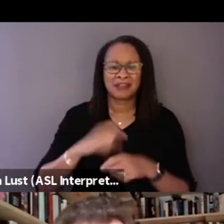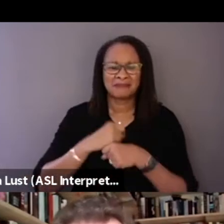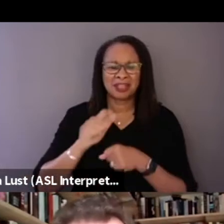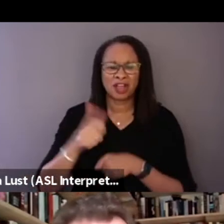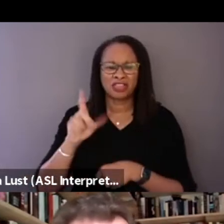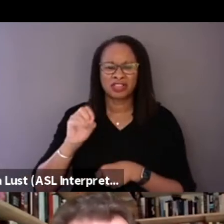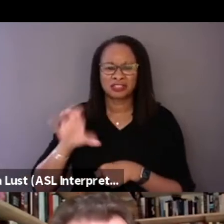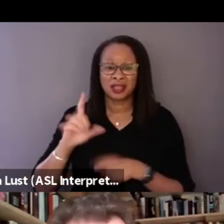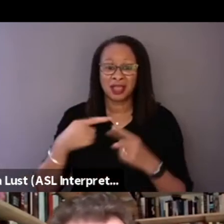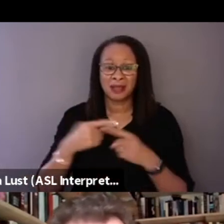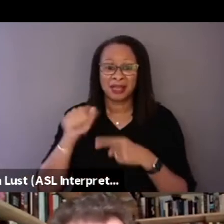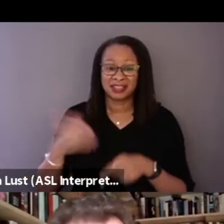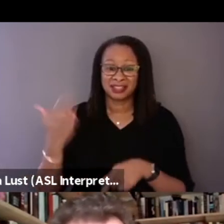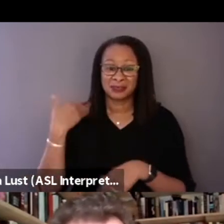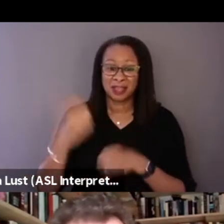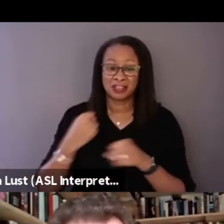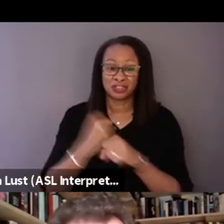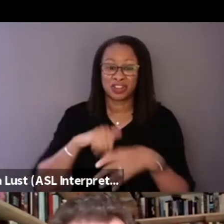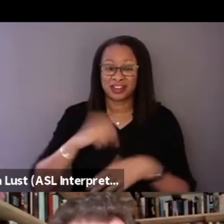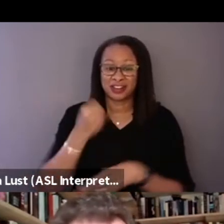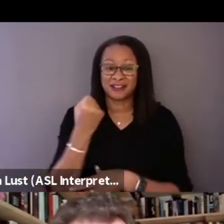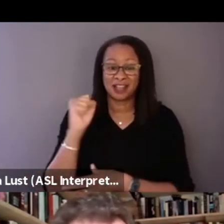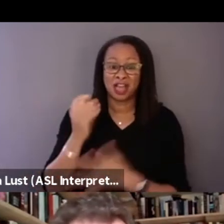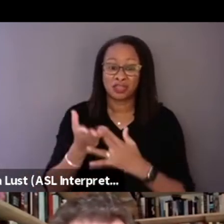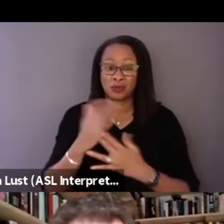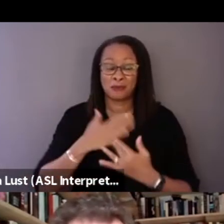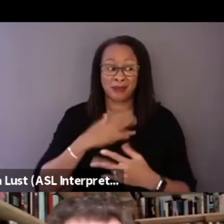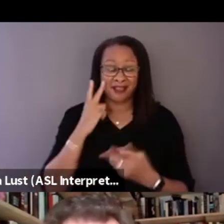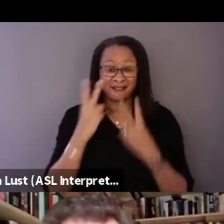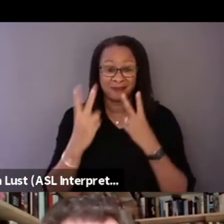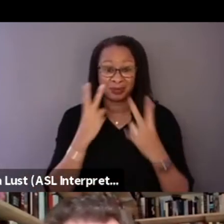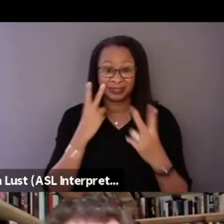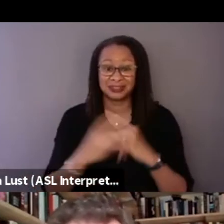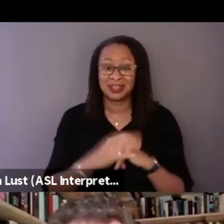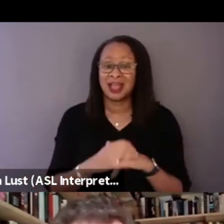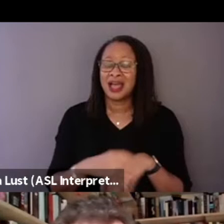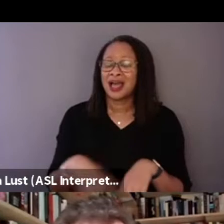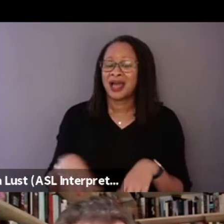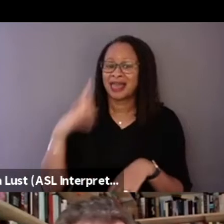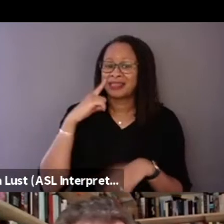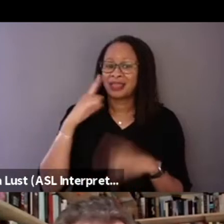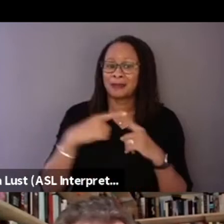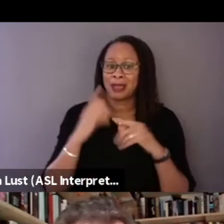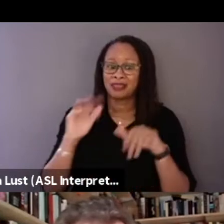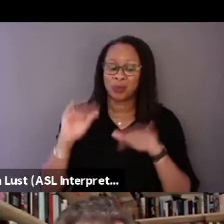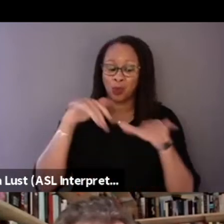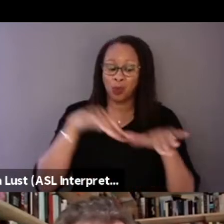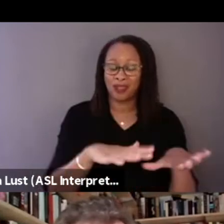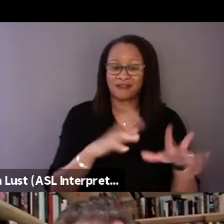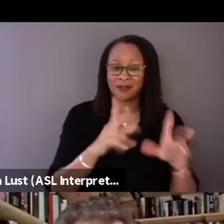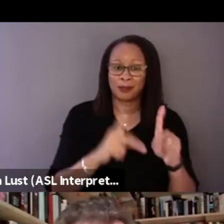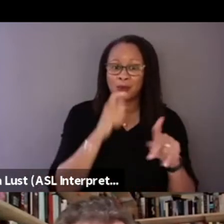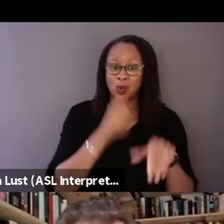about this past year in activism through my eyes, I think it would be about the wave of people who defeated our former fascist president